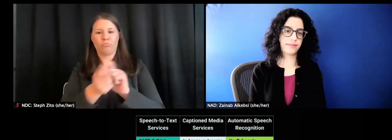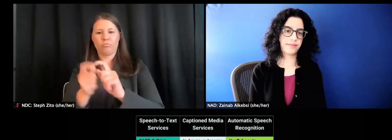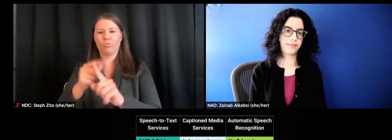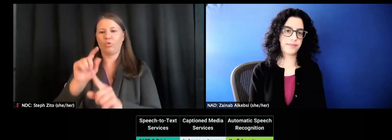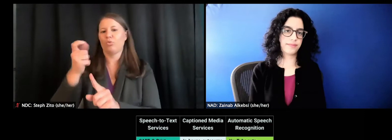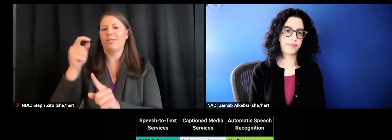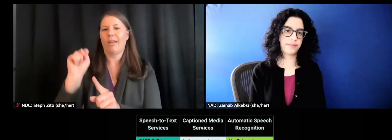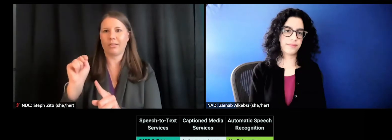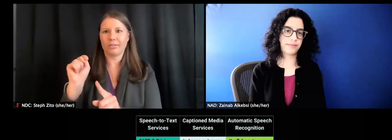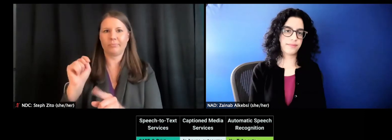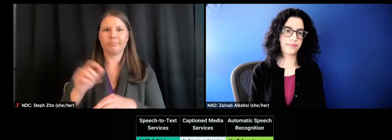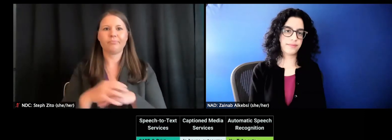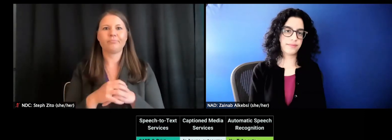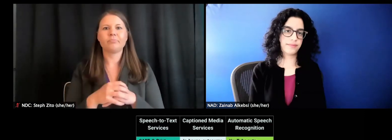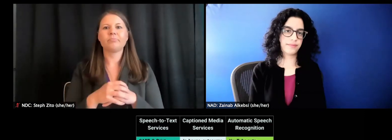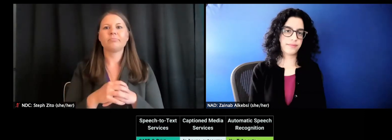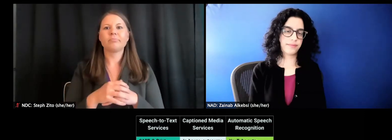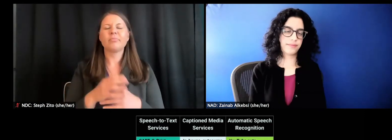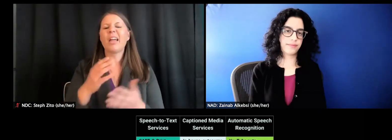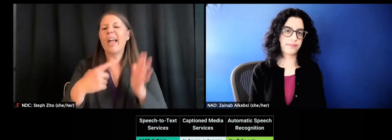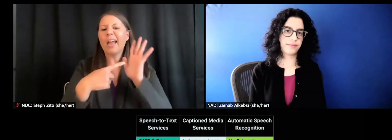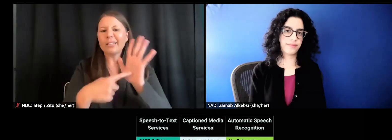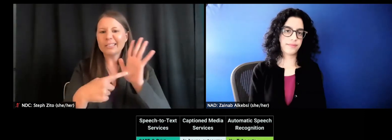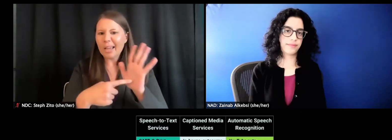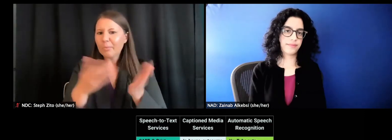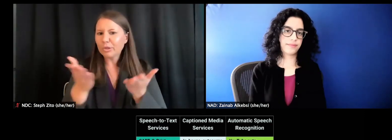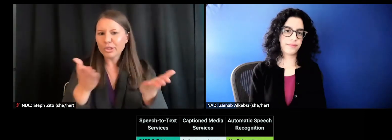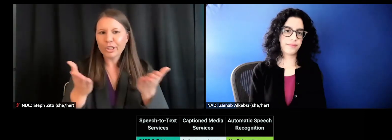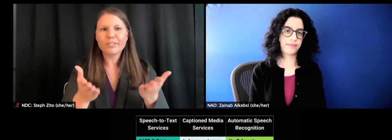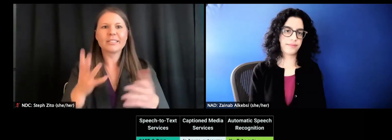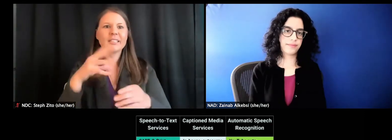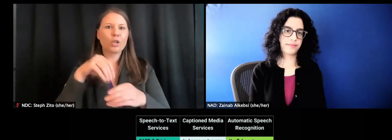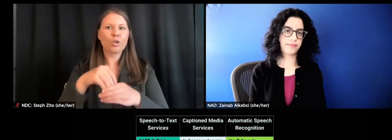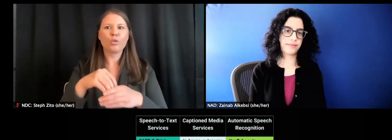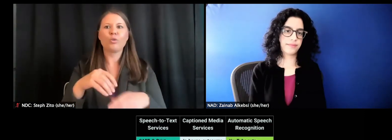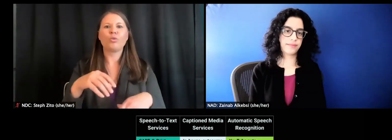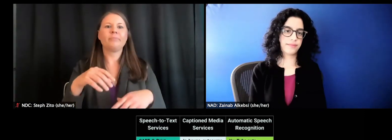information into text for realtime communication access.